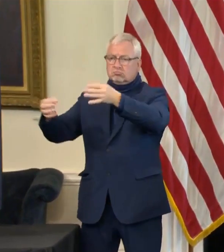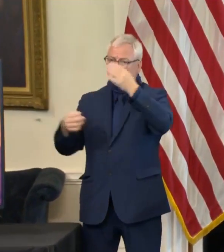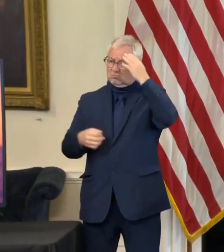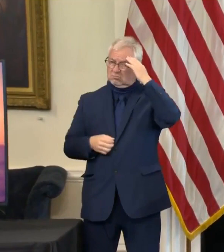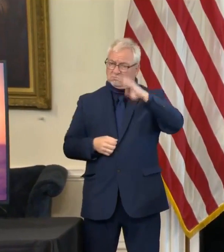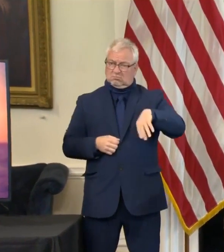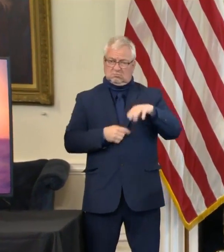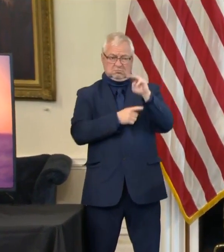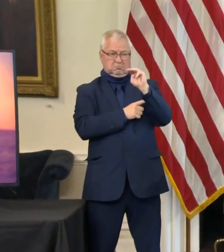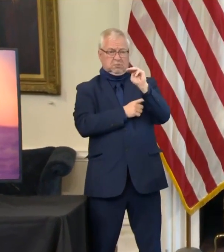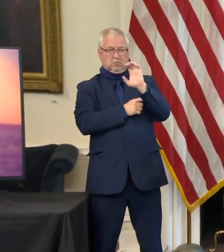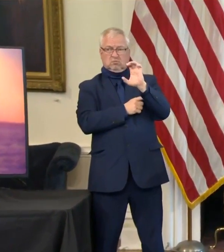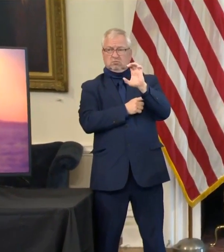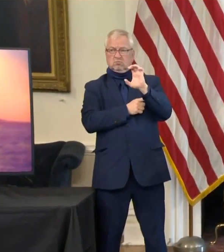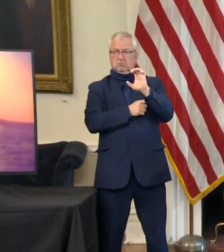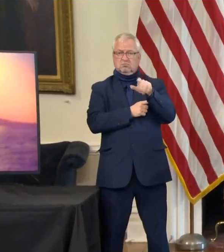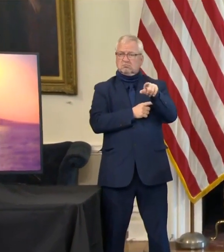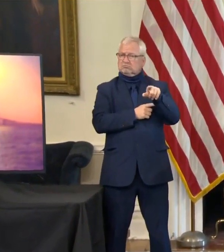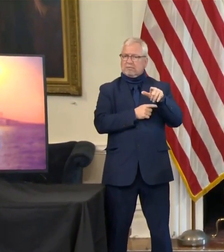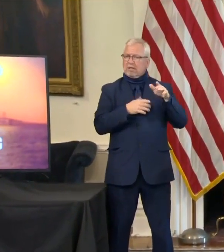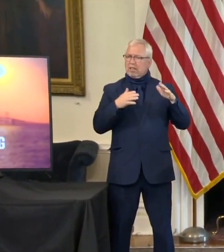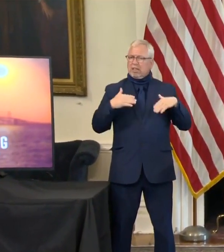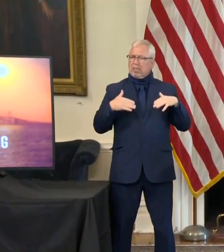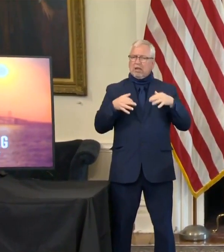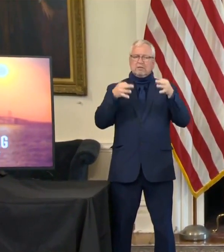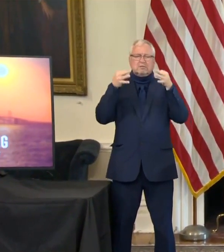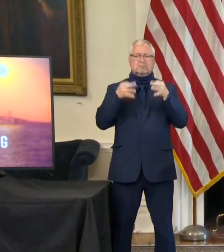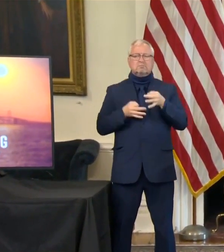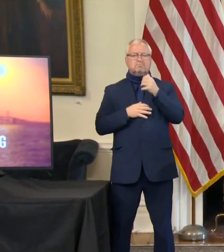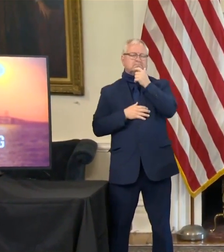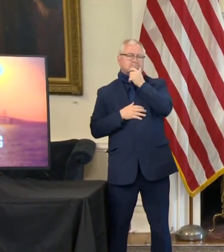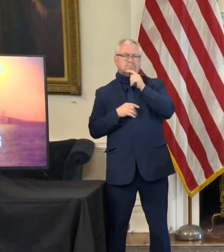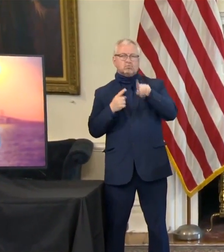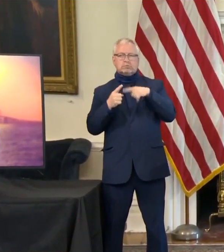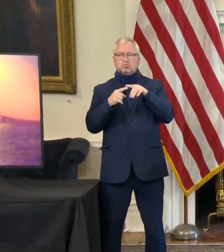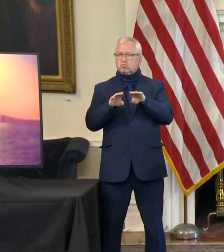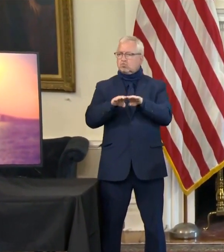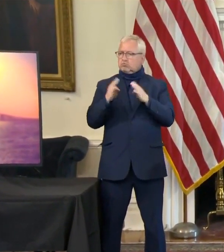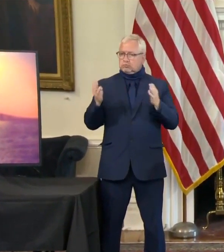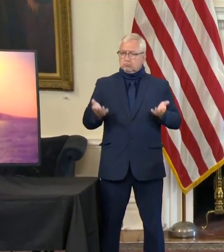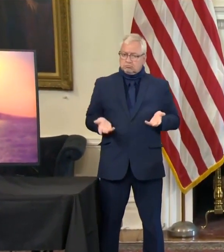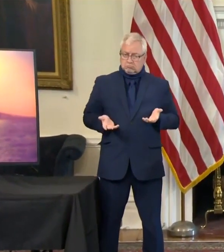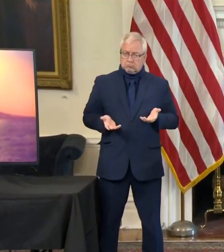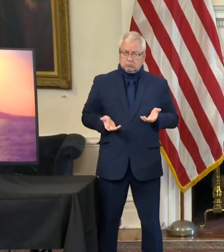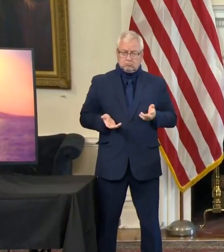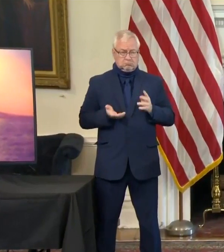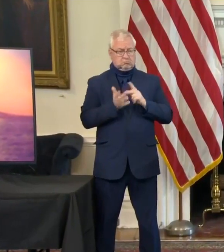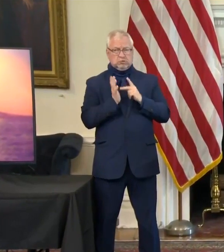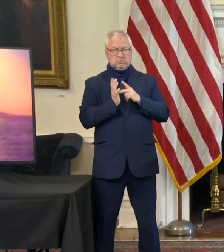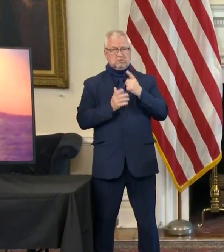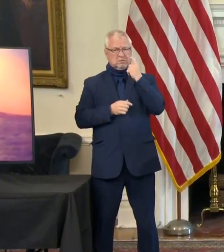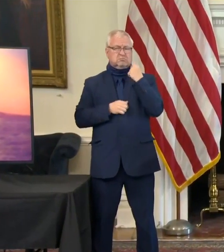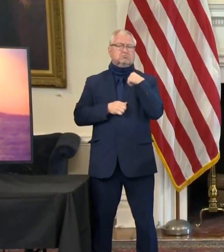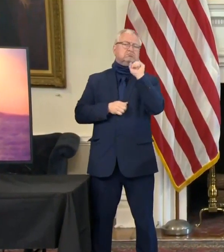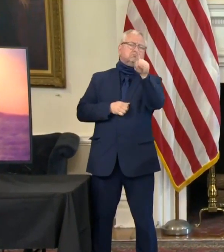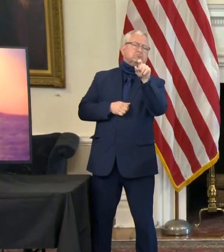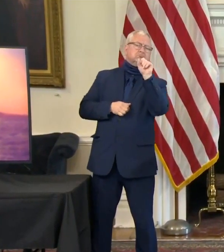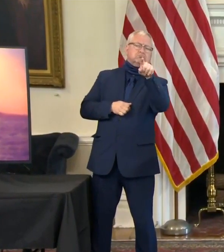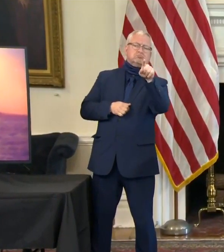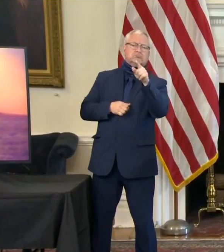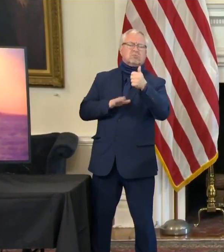AS YOU ANNOUNCES COMPLETION OF PHASE ONE TONIGHT, MONTGOMERY COUNTY HAS YET TO SET A DATE FOR ITS REOPENING.